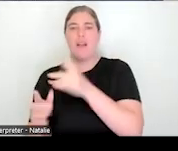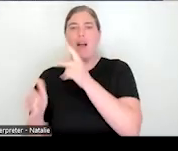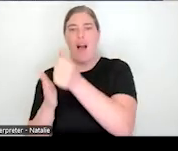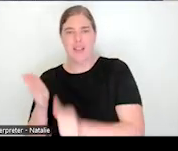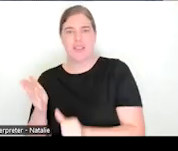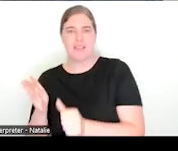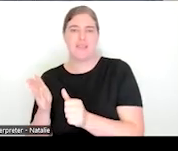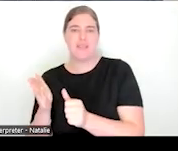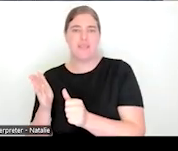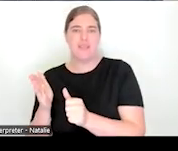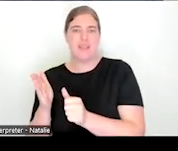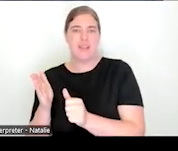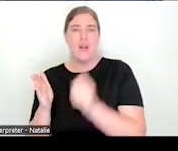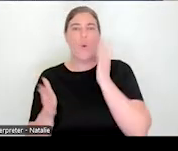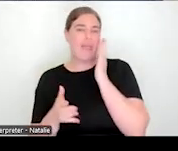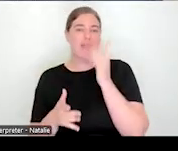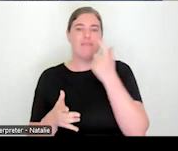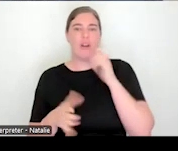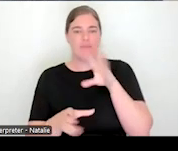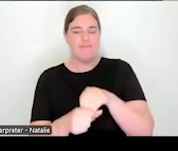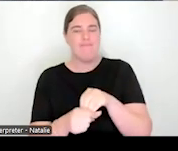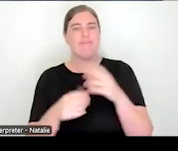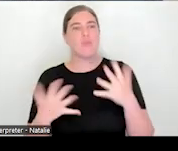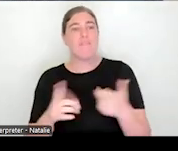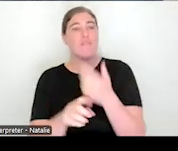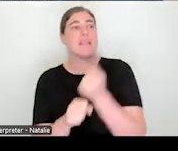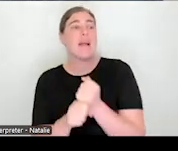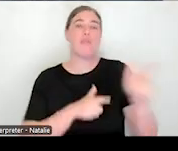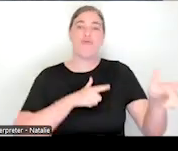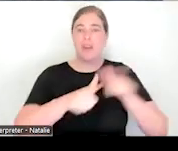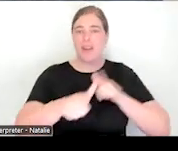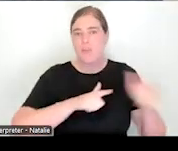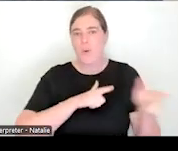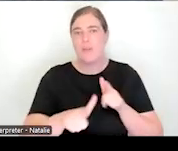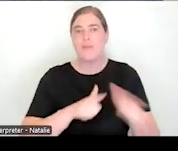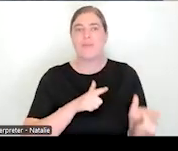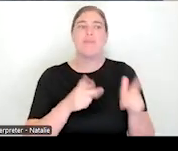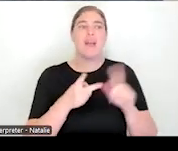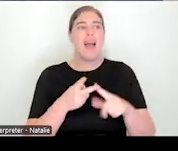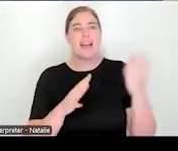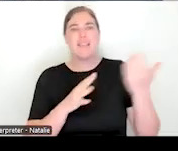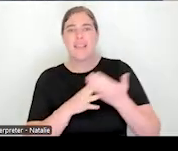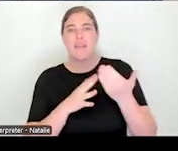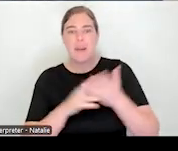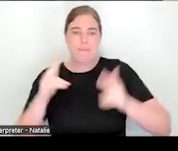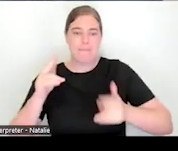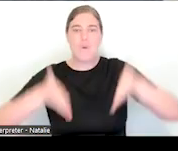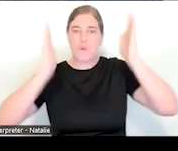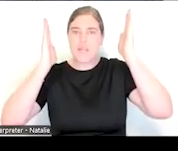are trying to do this. I am talking about things such as transport, accessibility of buildings,